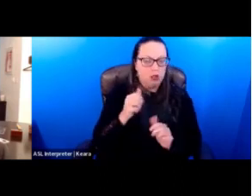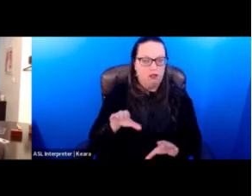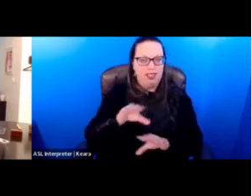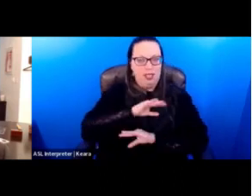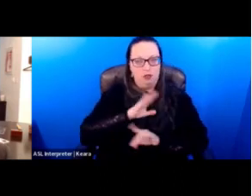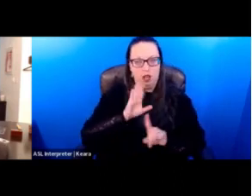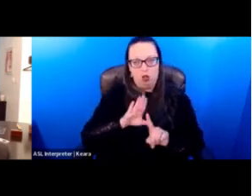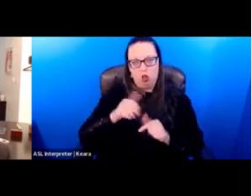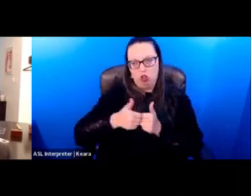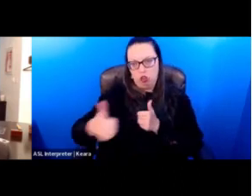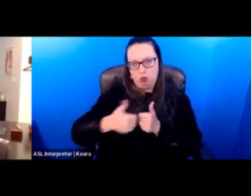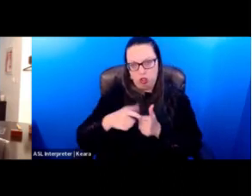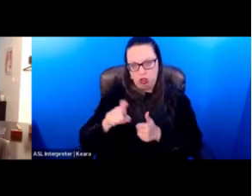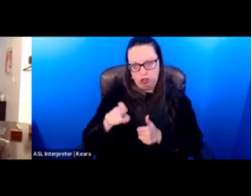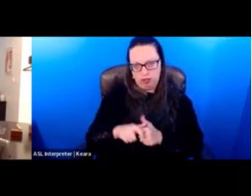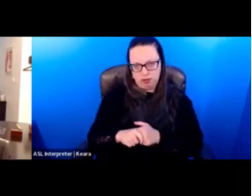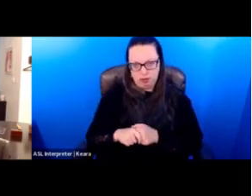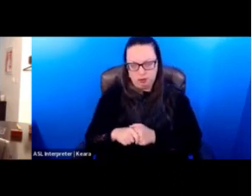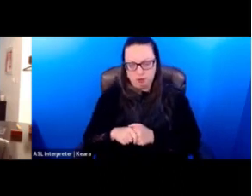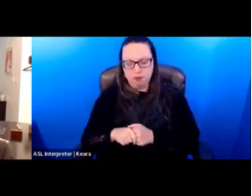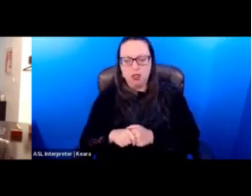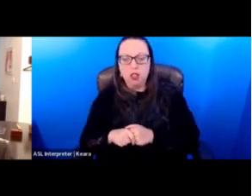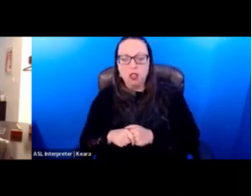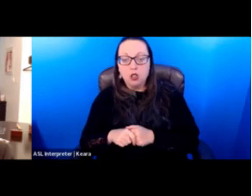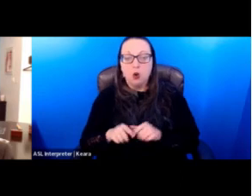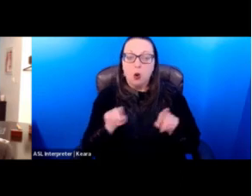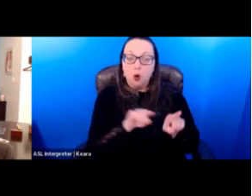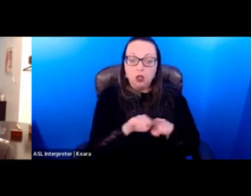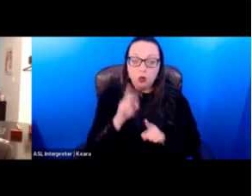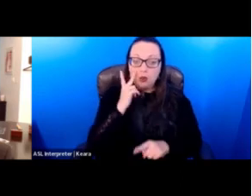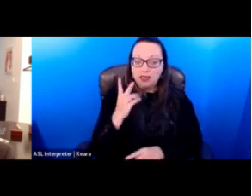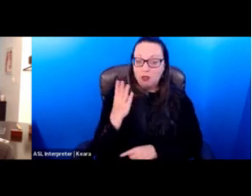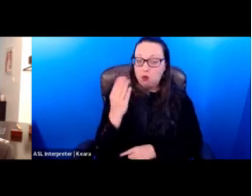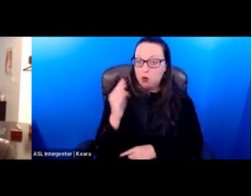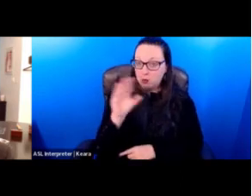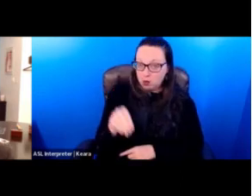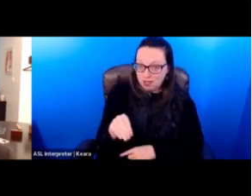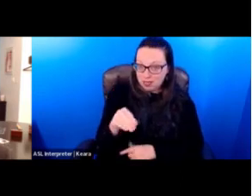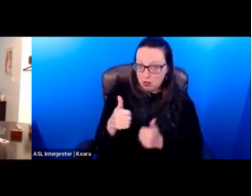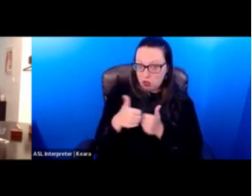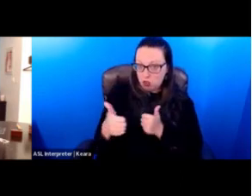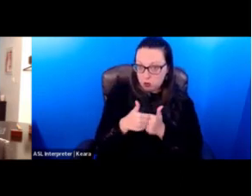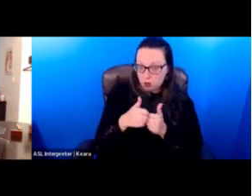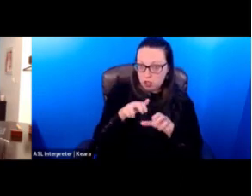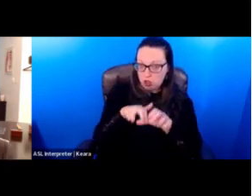needs. And you'll also see that 14% of our transportation riders take 10 or more daily